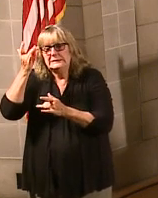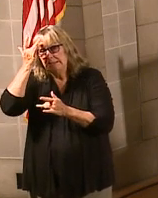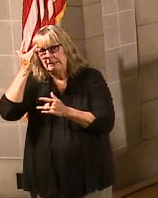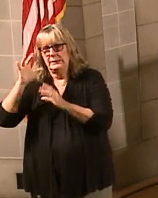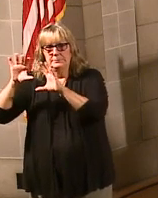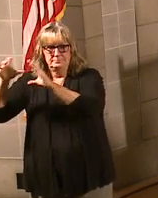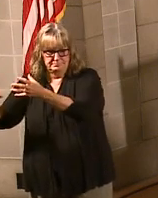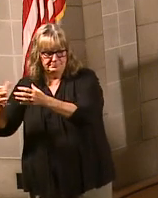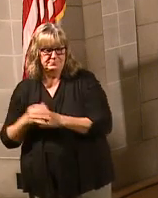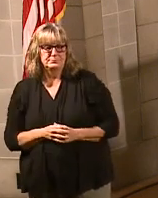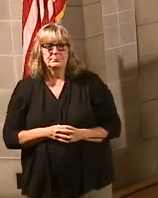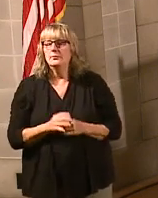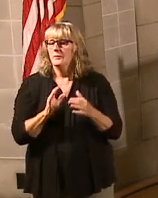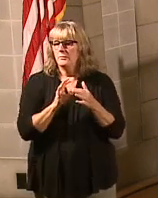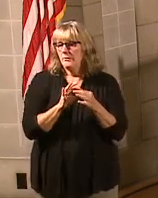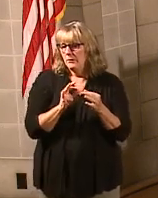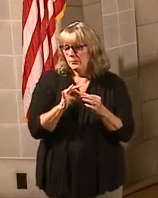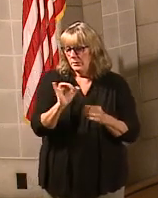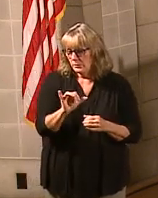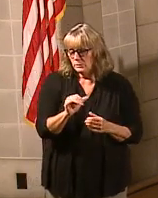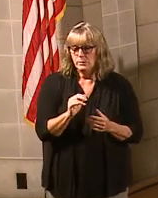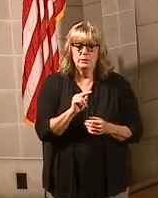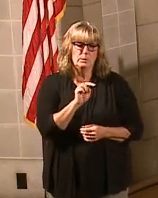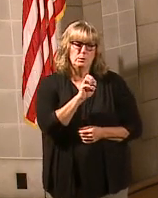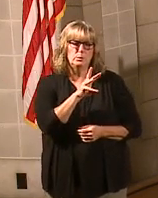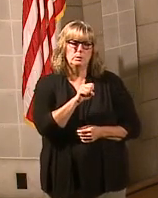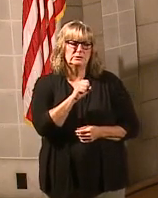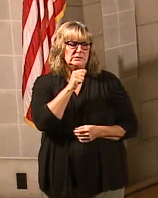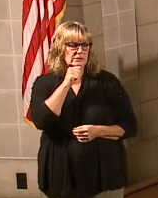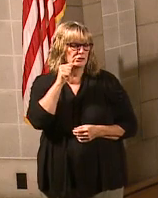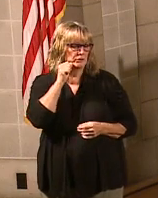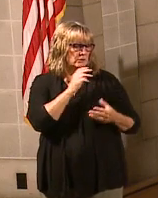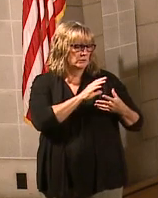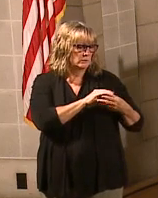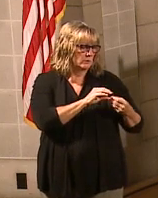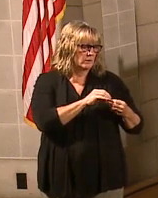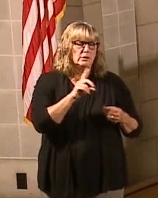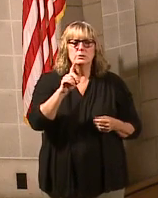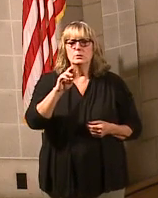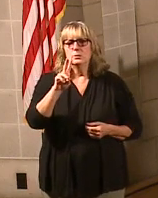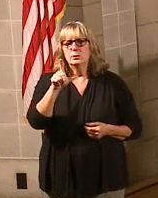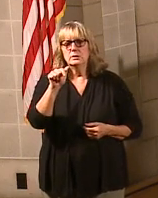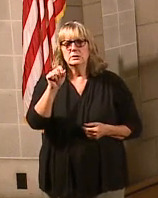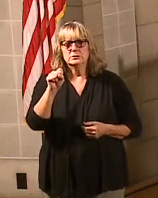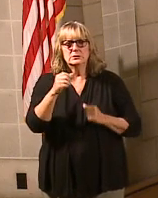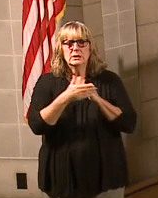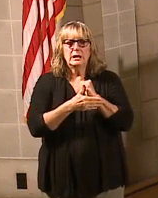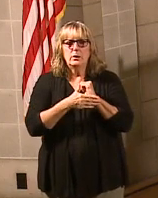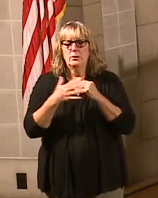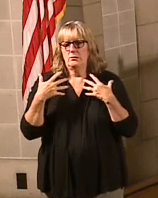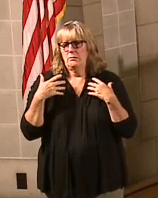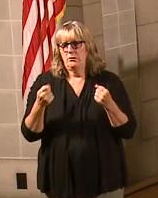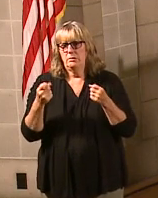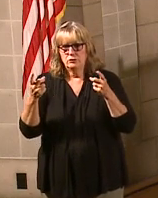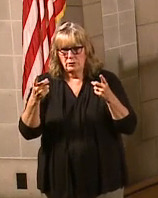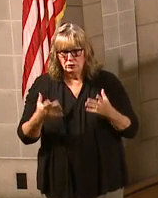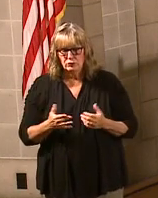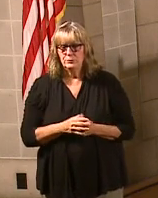REGARD TO GETTING SENIORS VACCINATED. THEY'RE THE MOST VULNERABLE POPULATION.